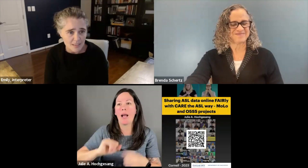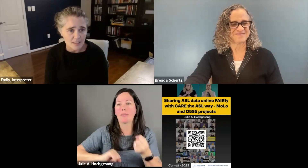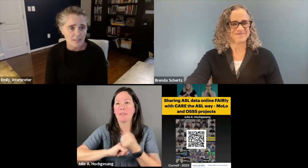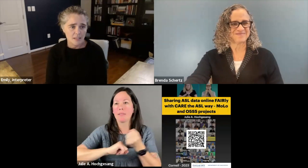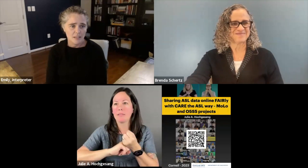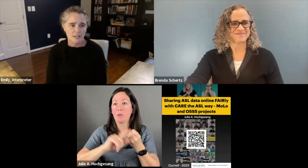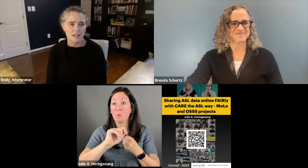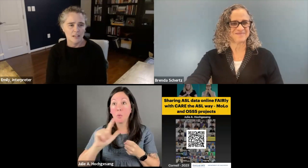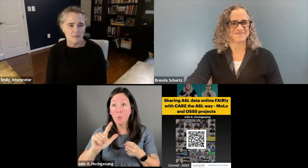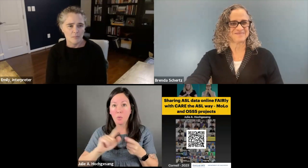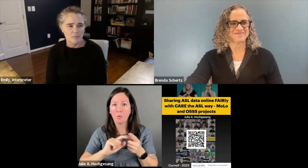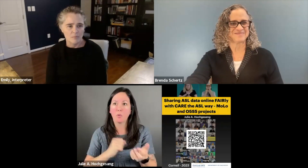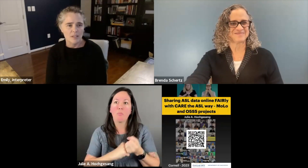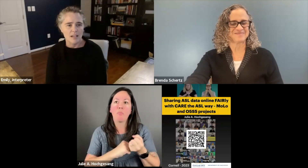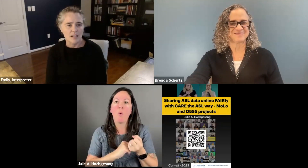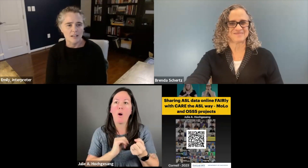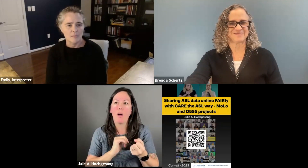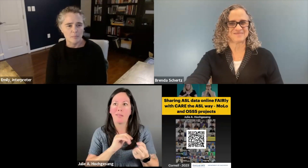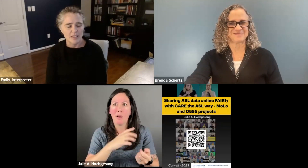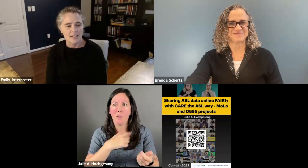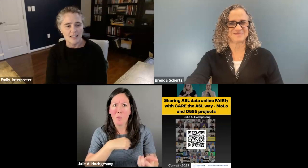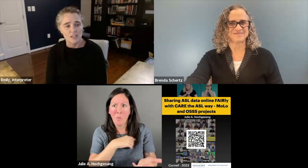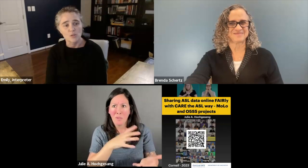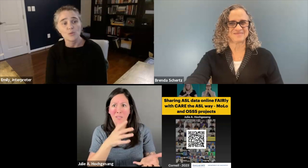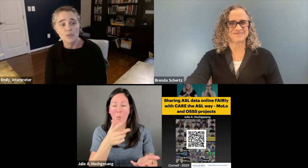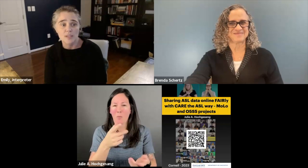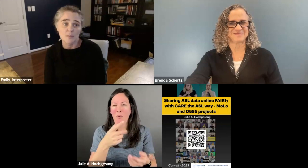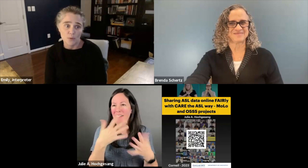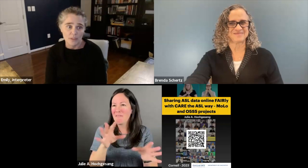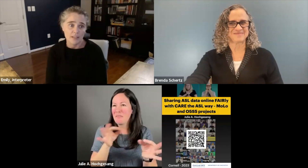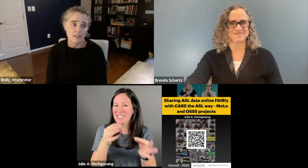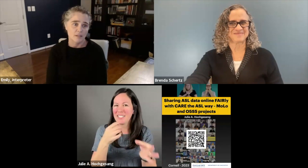Linguistics but as a tool to support